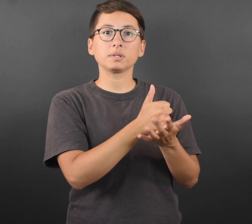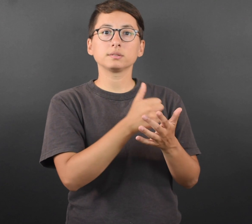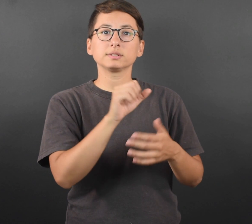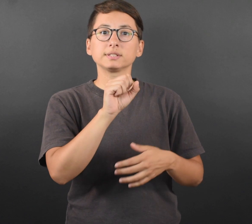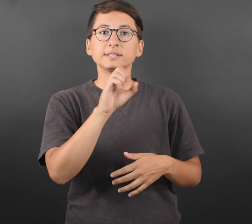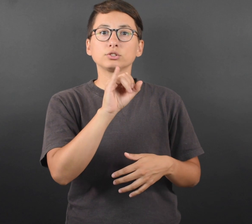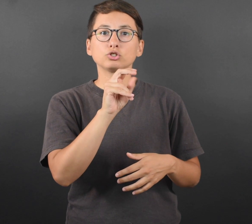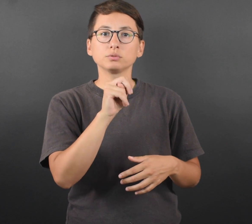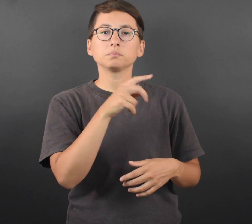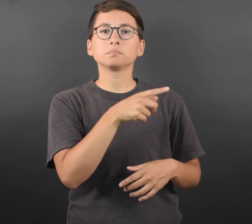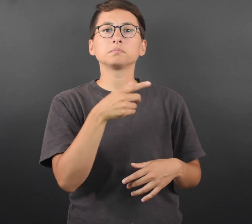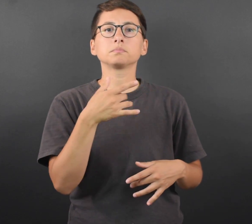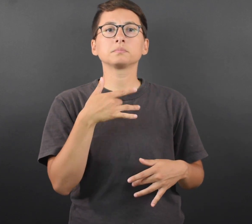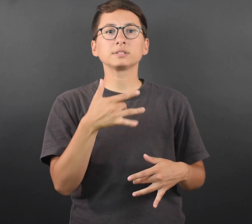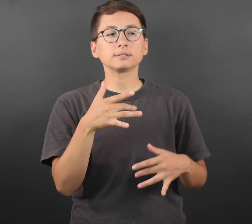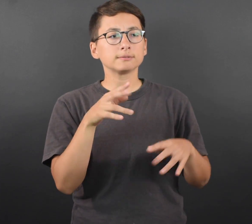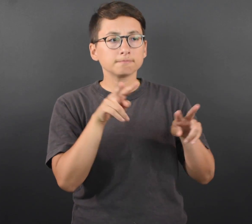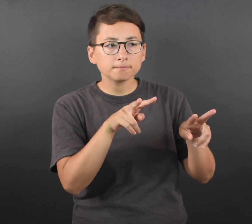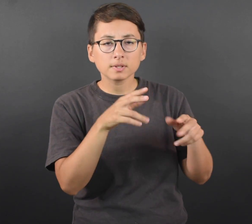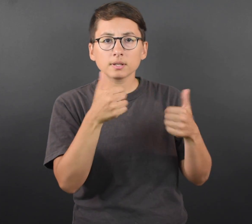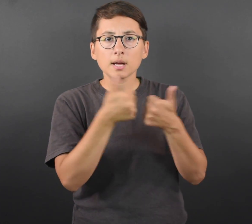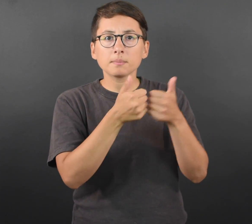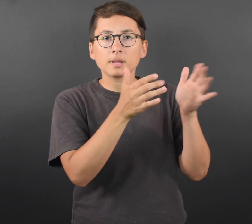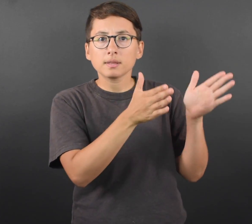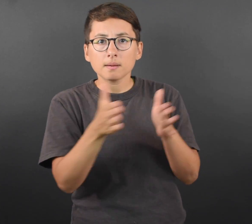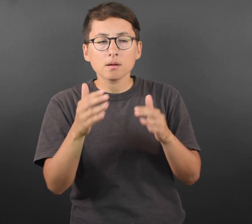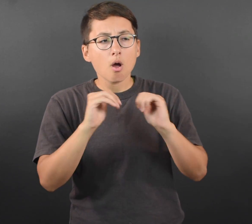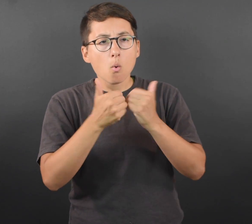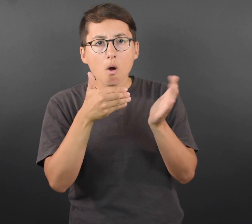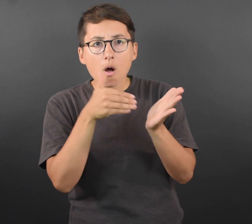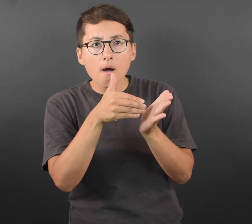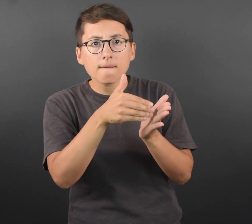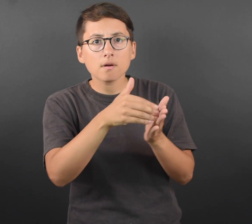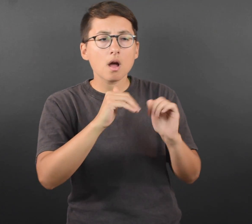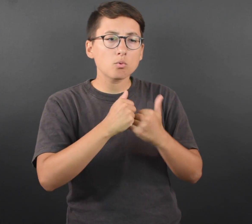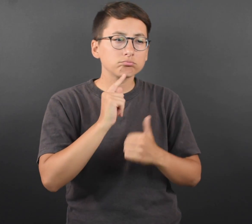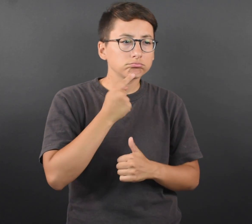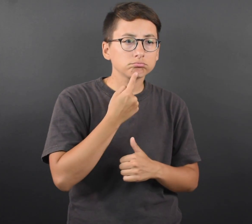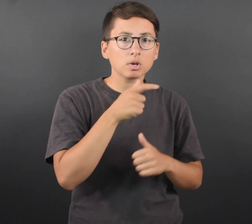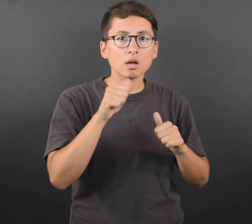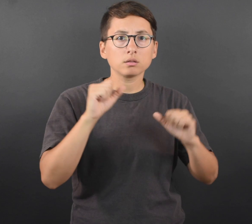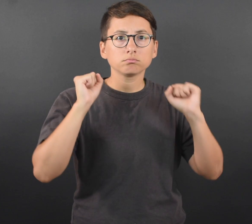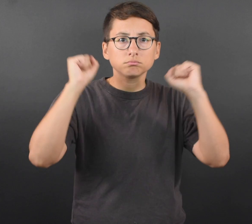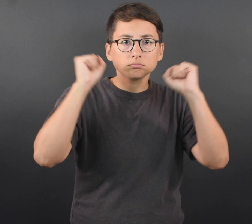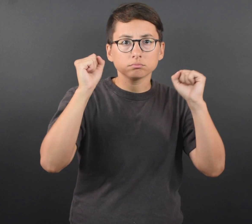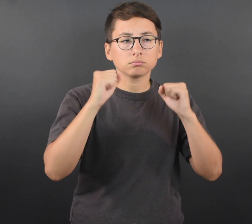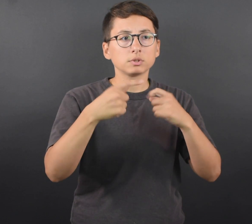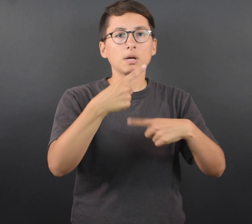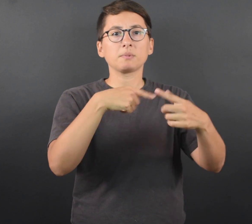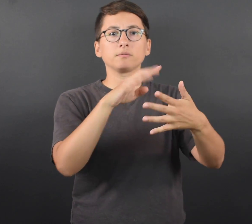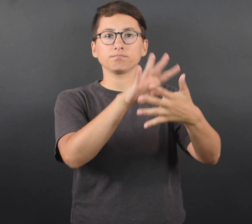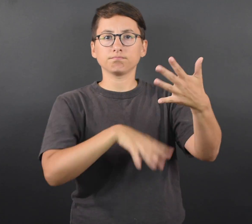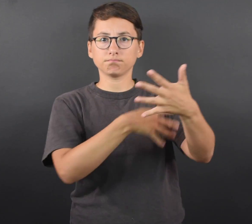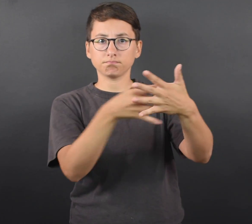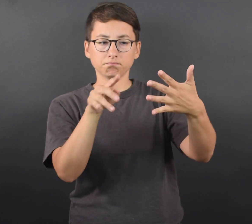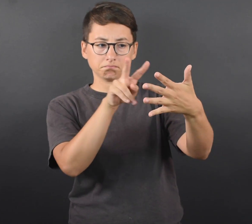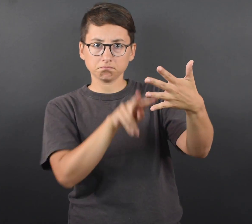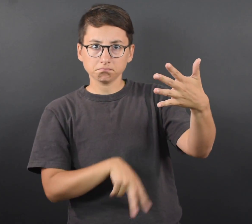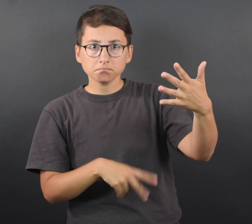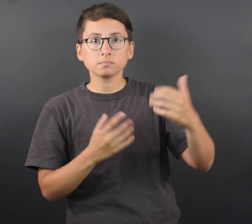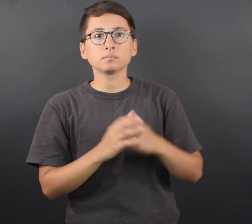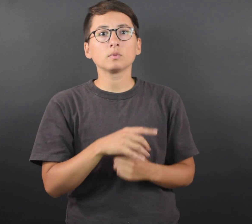gets a game plan for how often and how rigorously to exercise in the coming weeks.